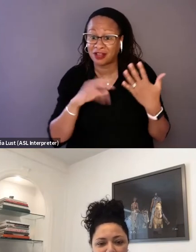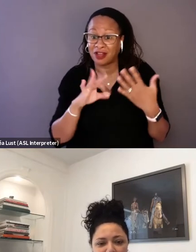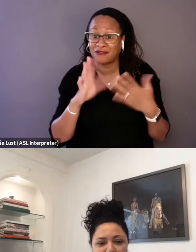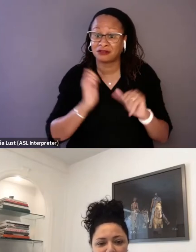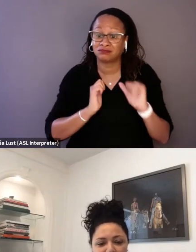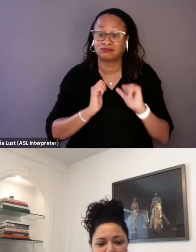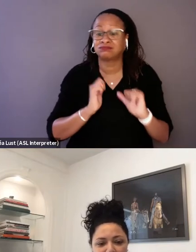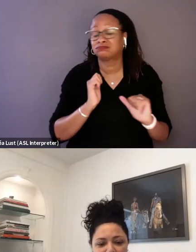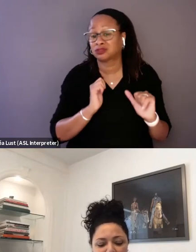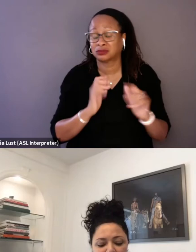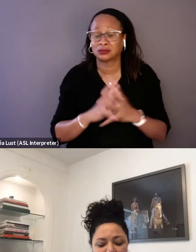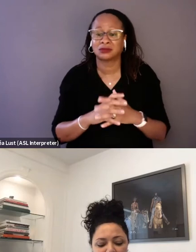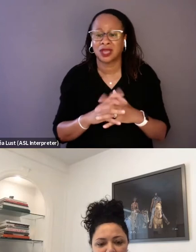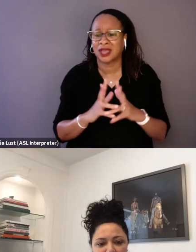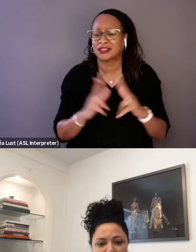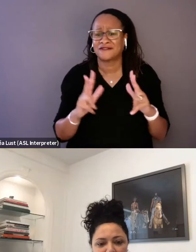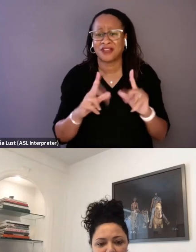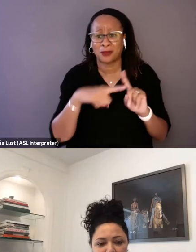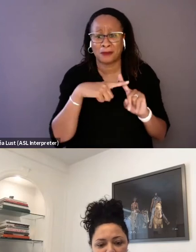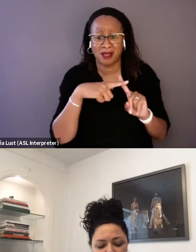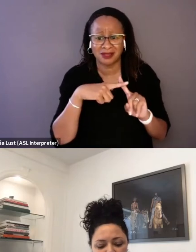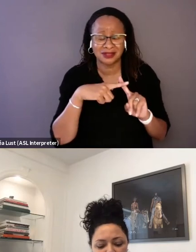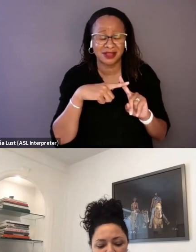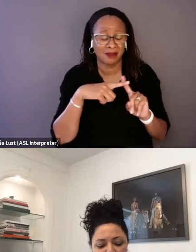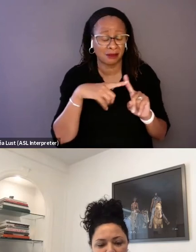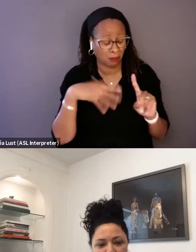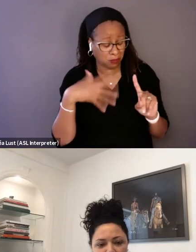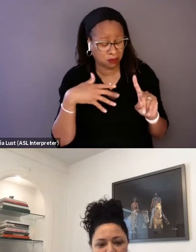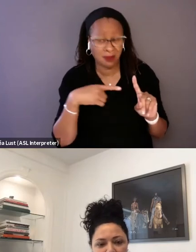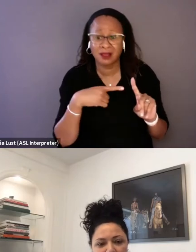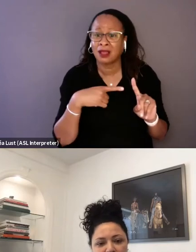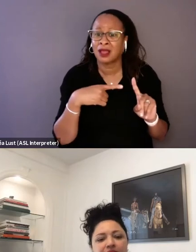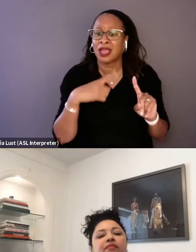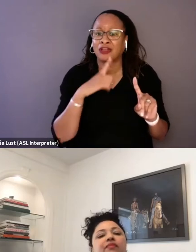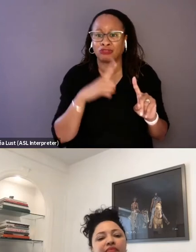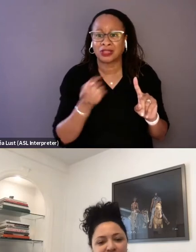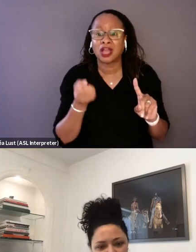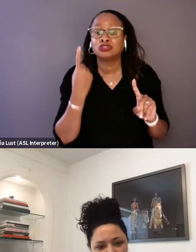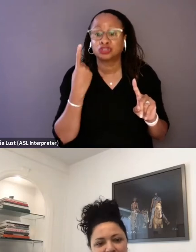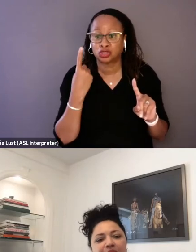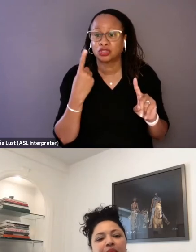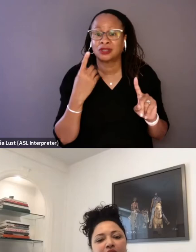that was very positive. Not only was it very positive, it understood what we were trying to do.